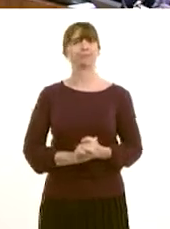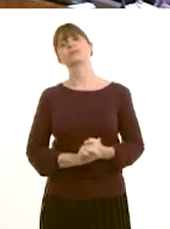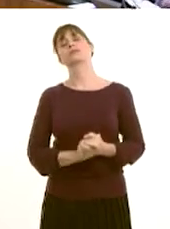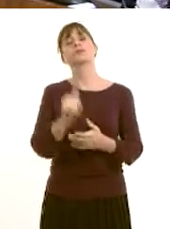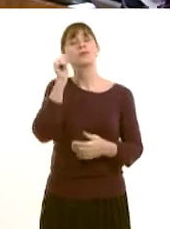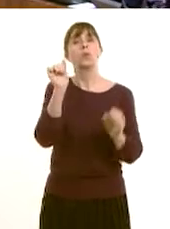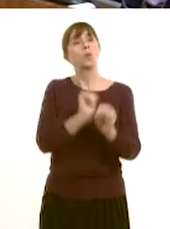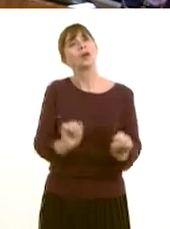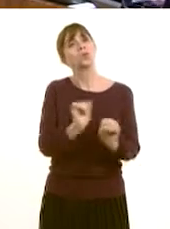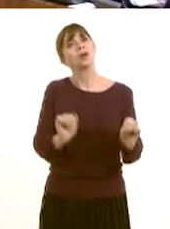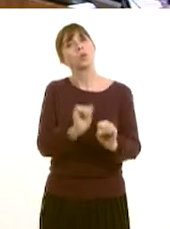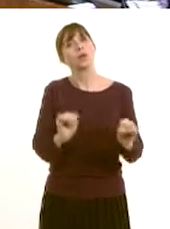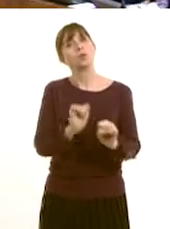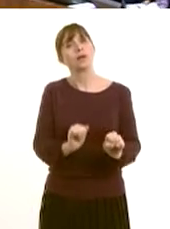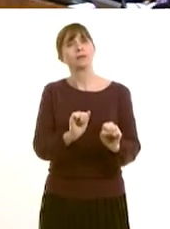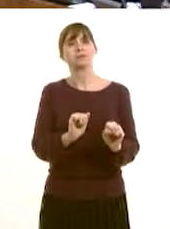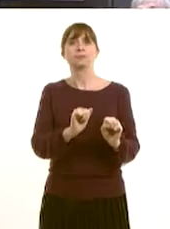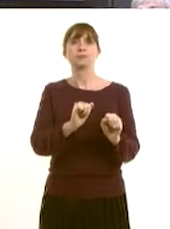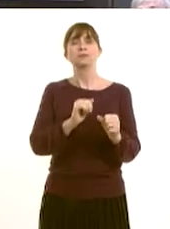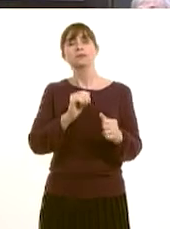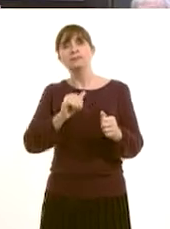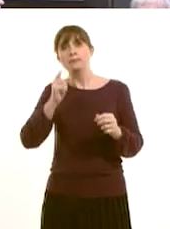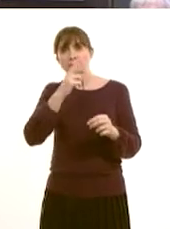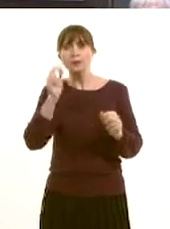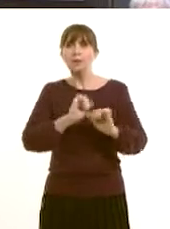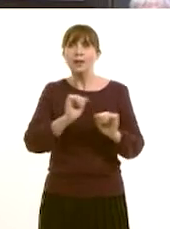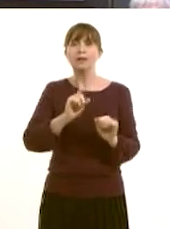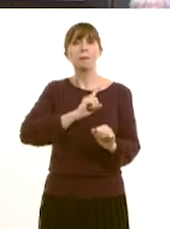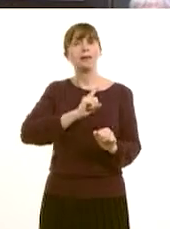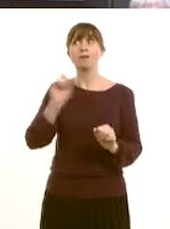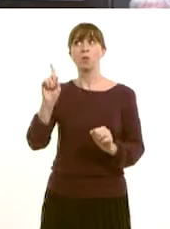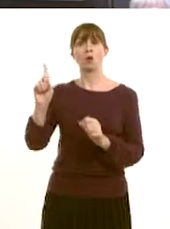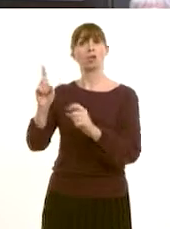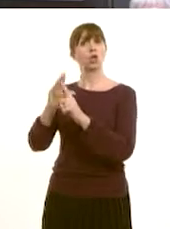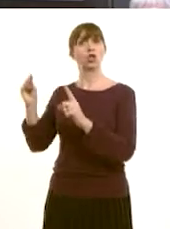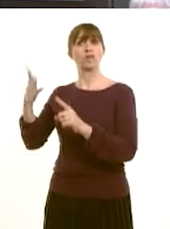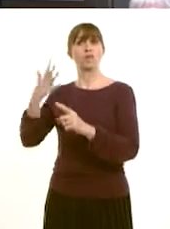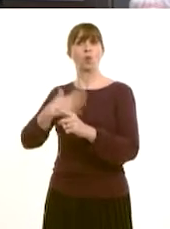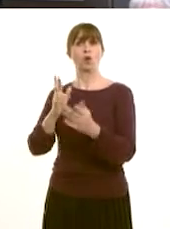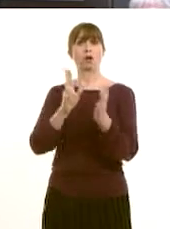the impact upon adult social care, which the Tories would separate from the NHS.